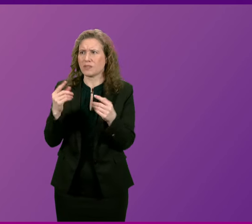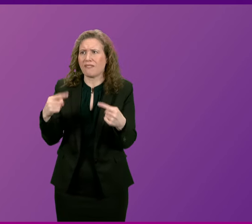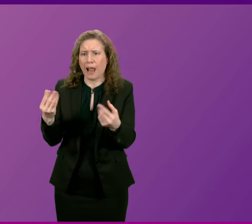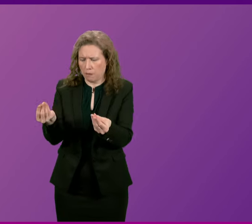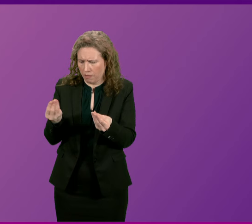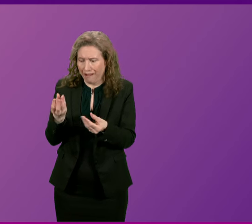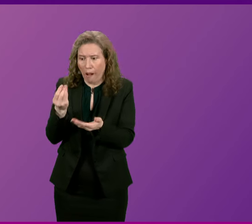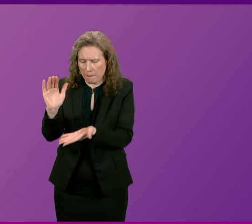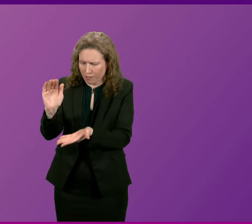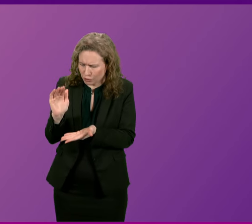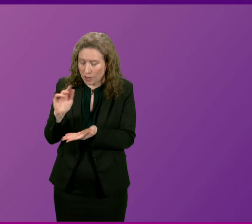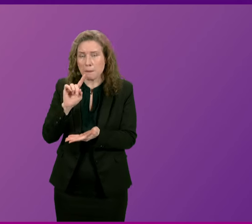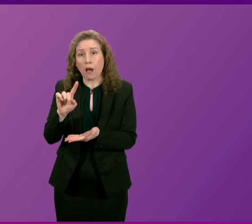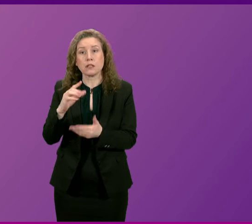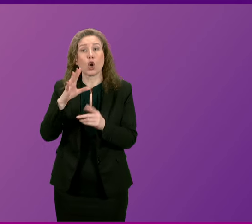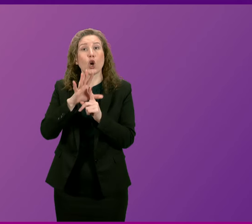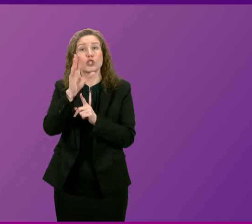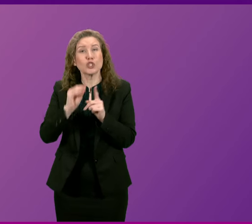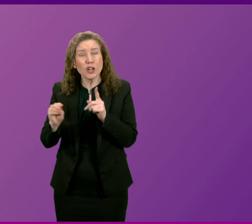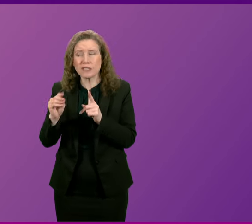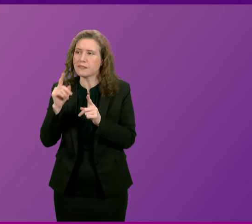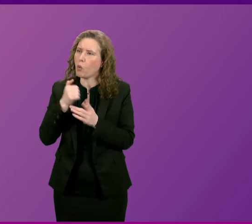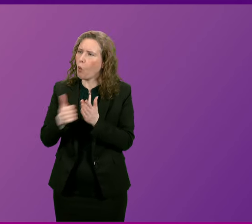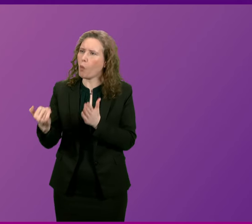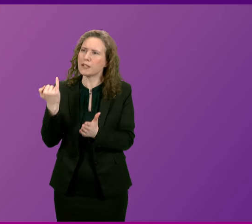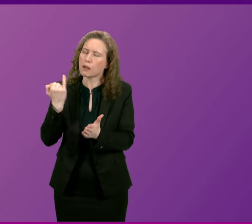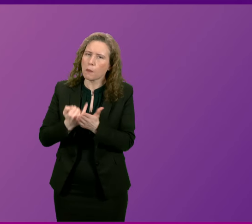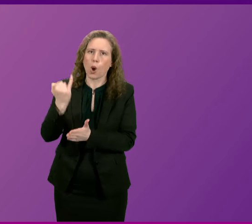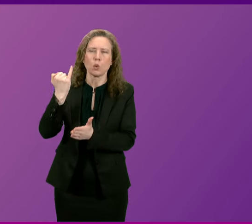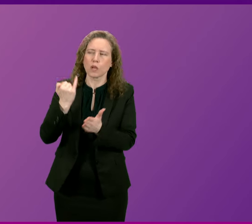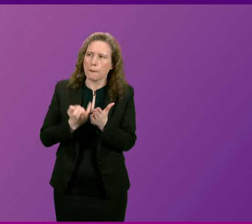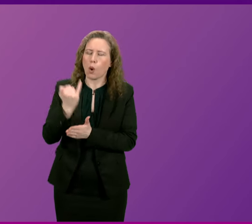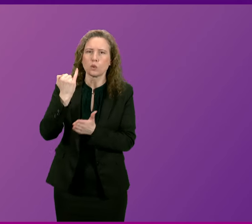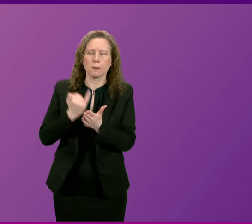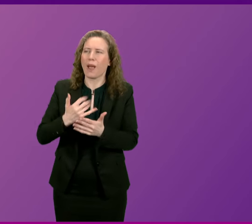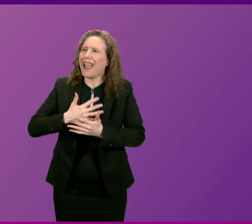mind the fact that the Conservatives opposed every single tax change that we have made to